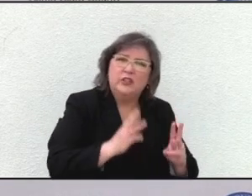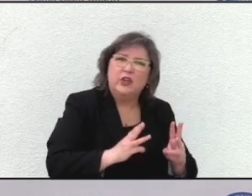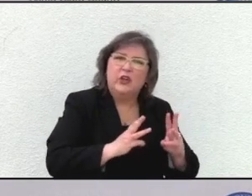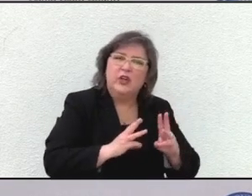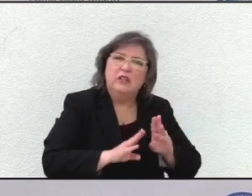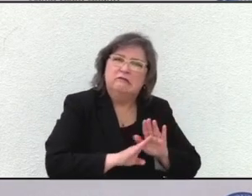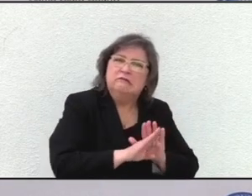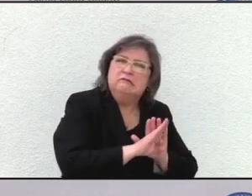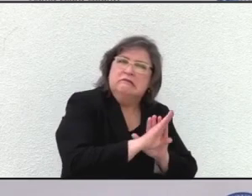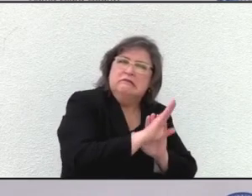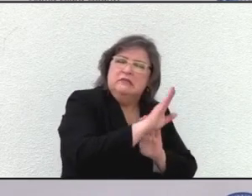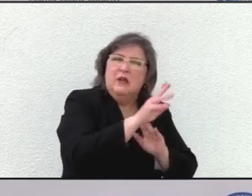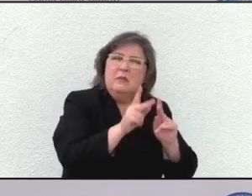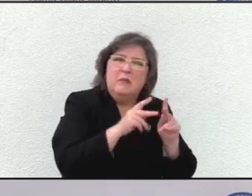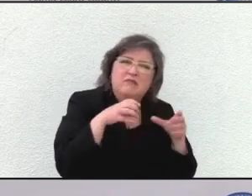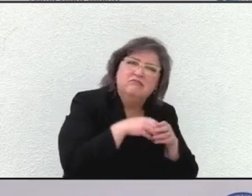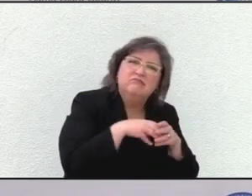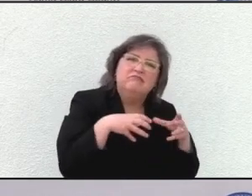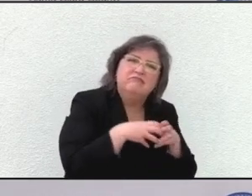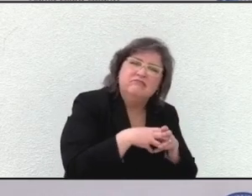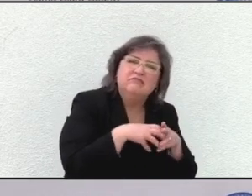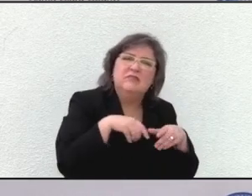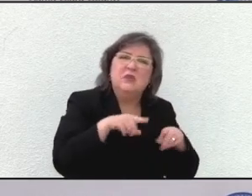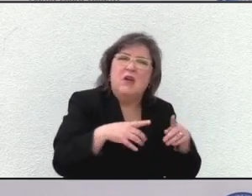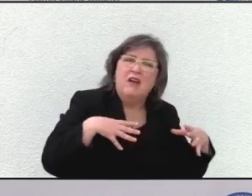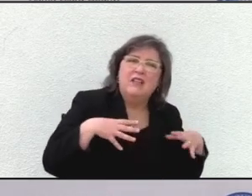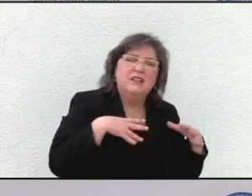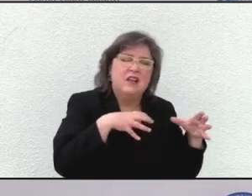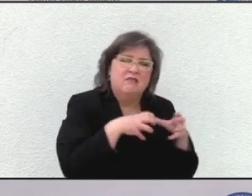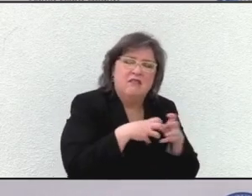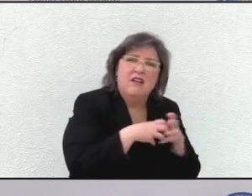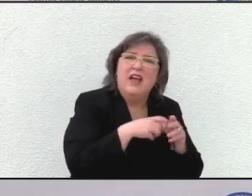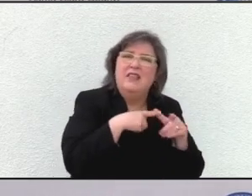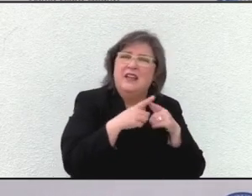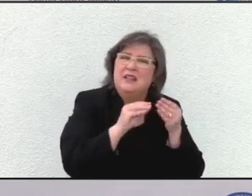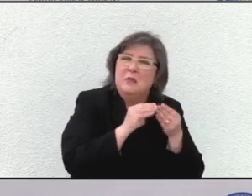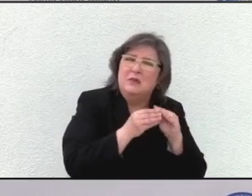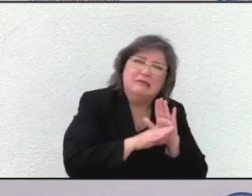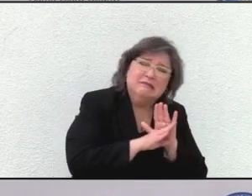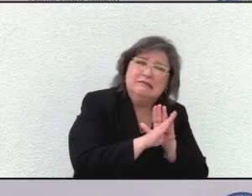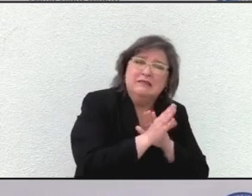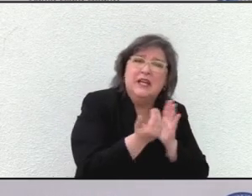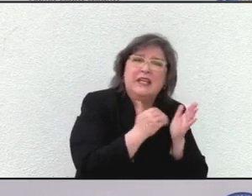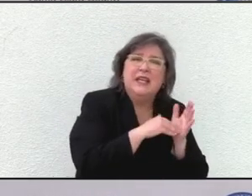family members, and all of us with a sense of loss of many kinds.